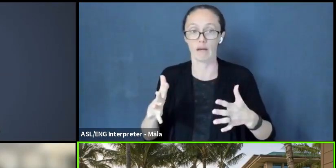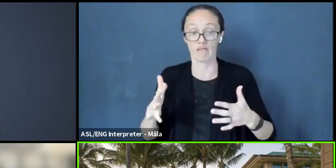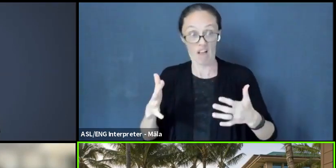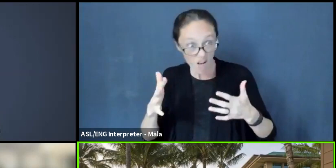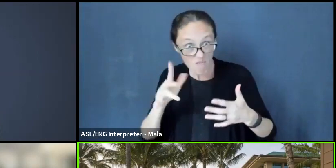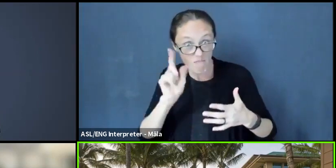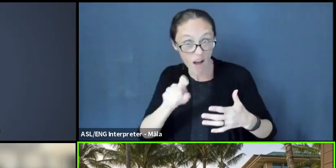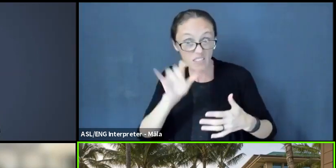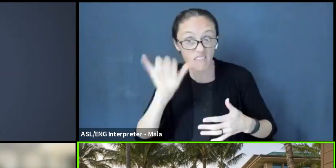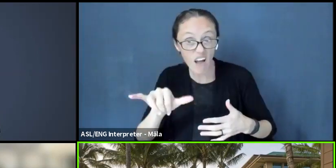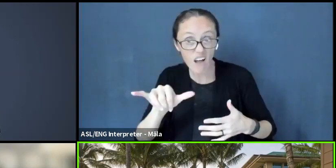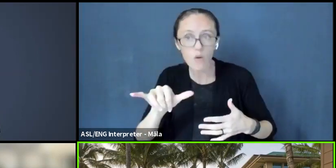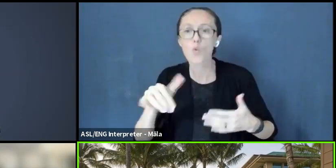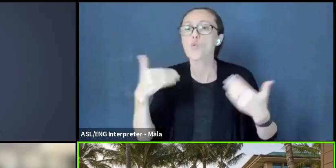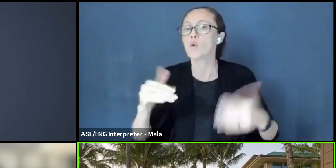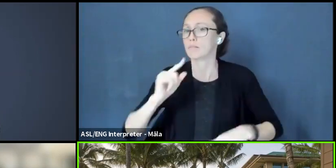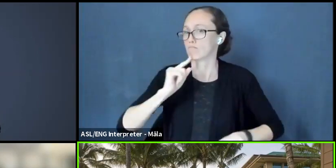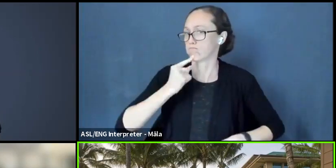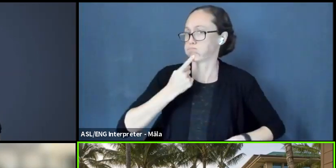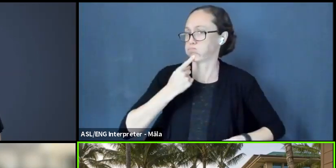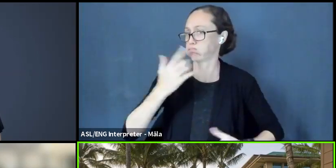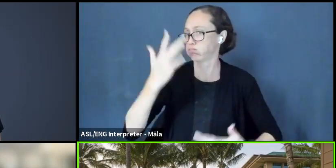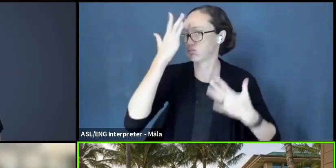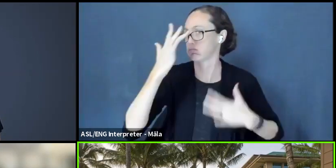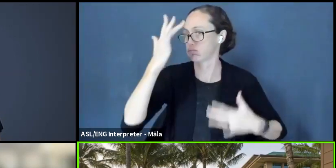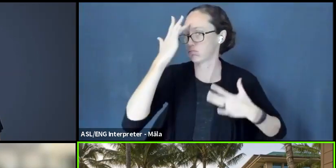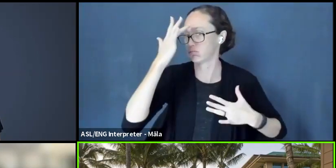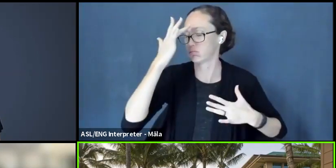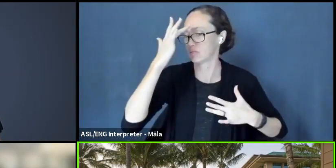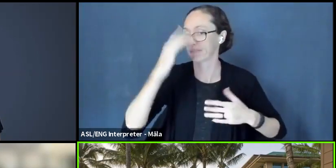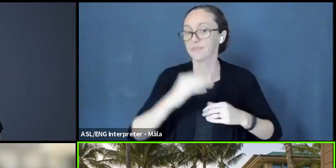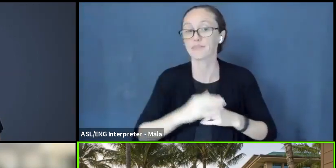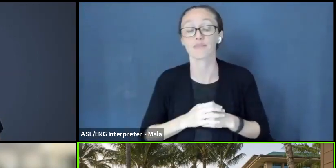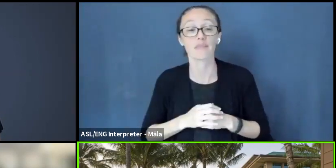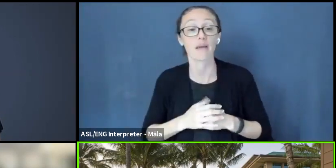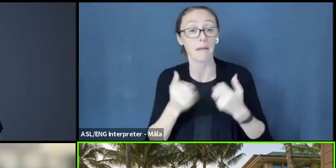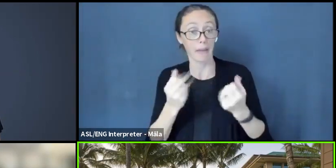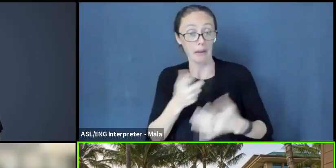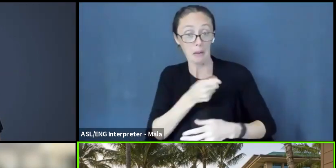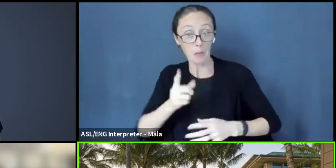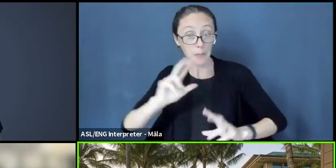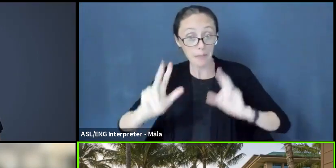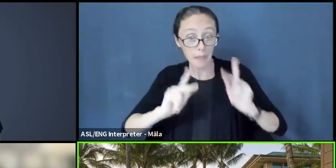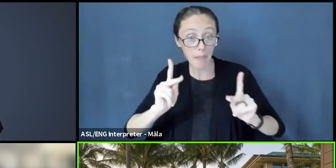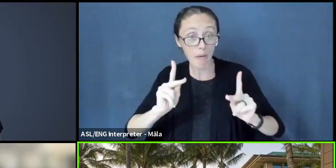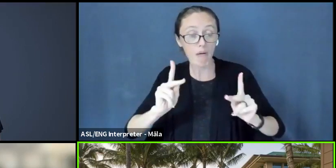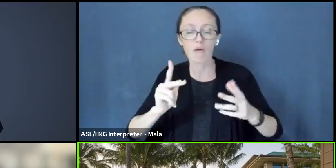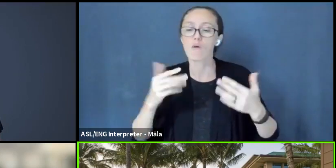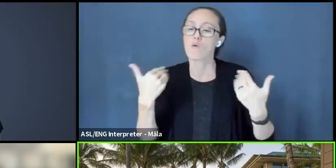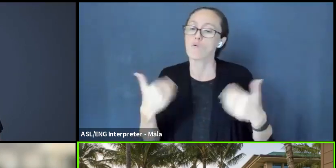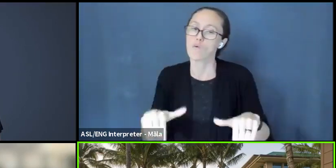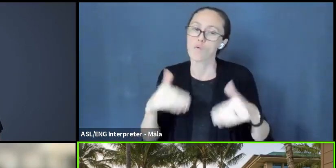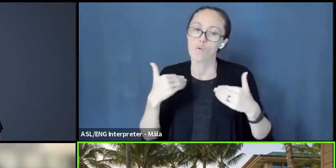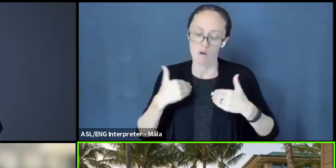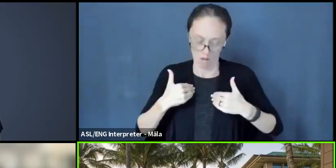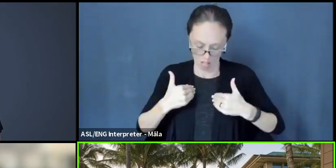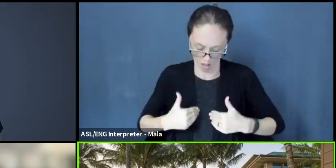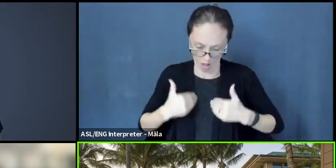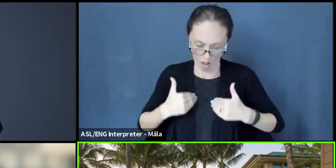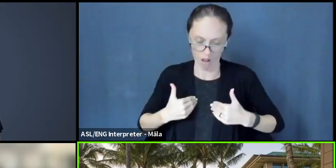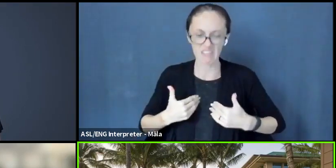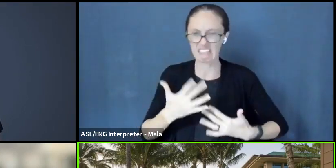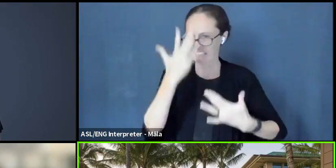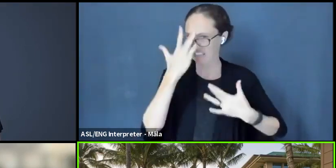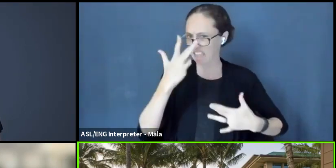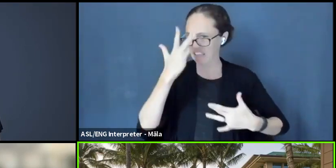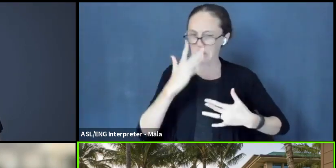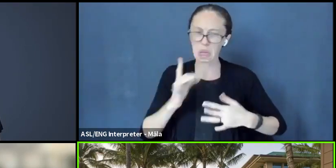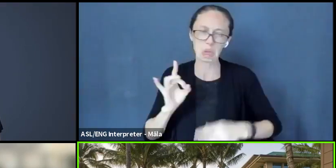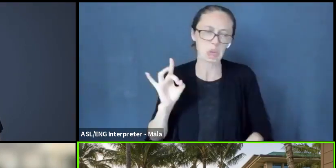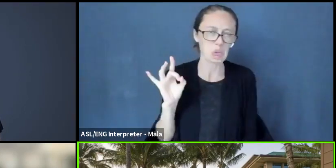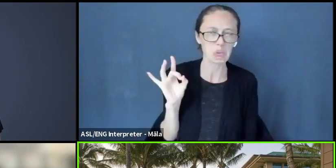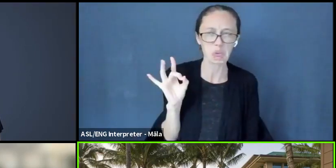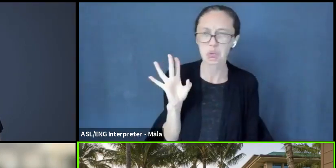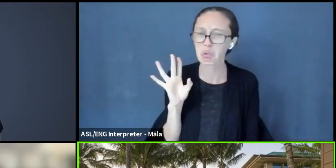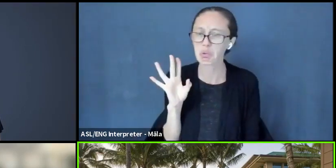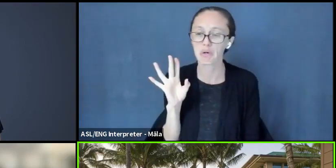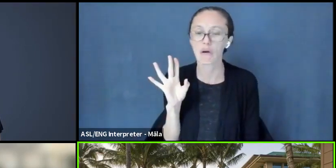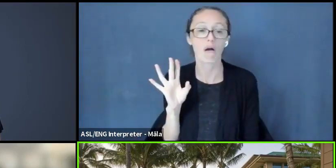but many of them go on to develop very severe lung disease where it's a new pneumonia essentially,